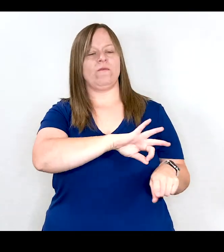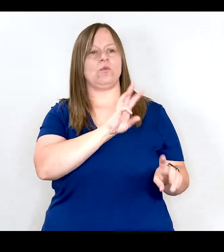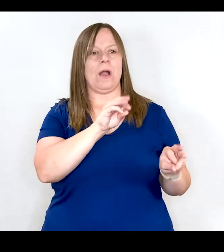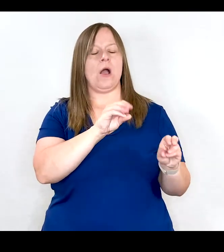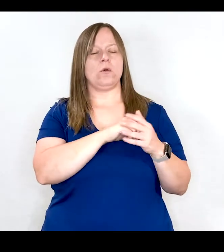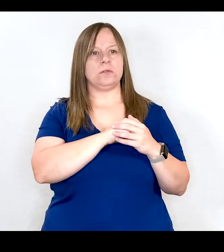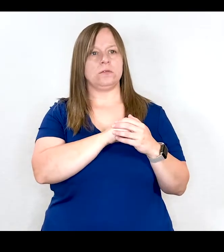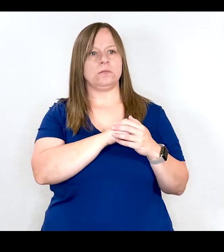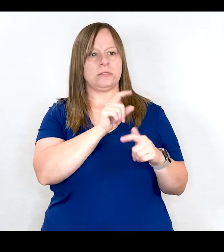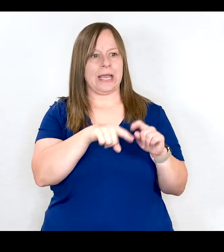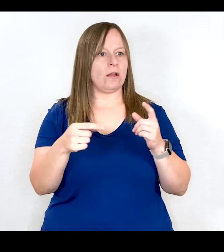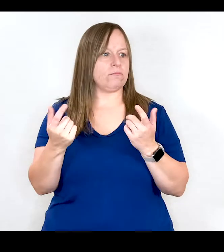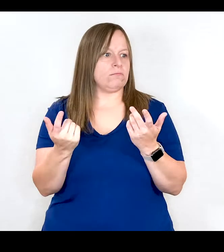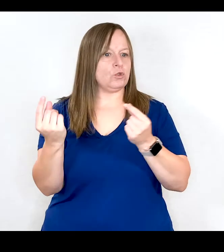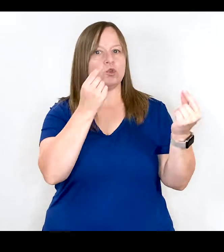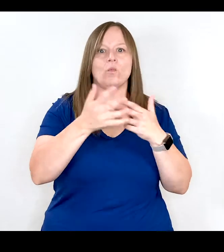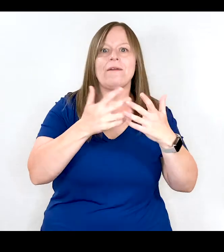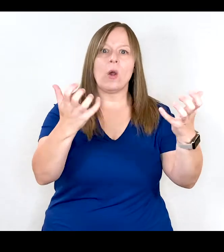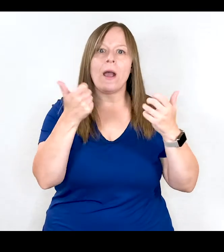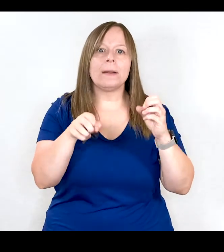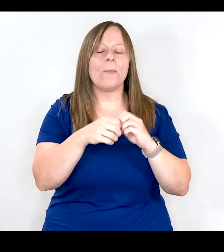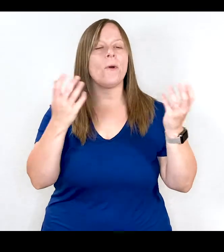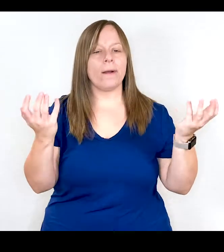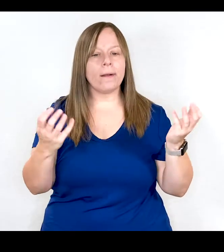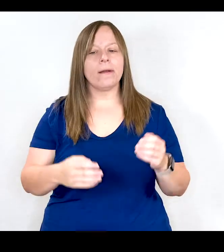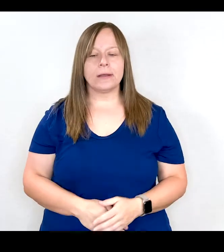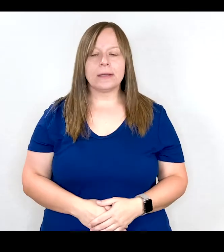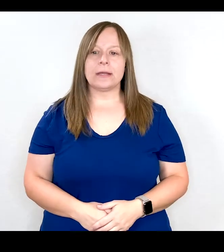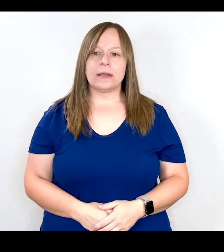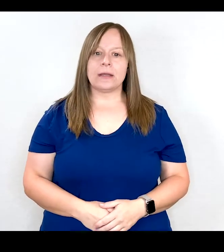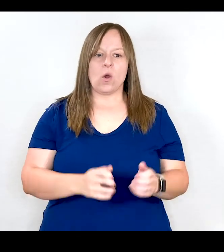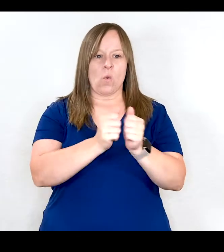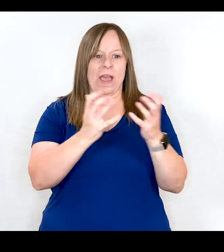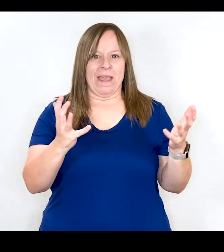upon the privilege of just being able to get up and go whenever I wanted to.